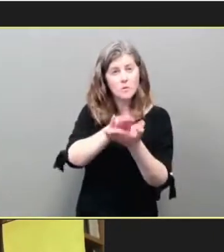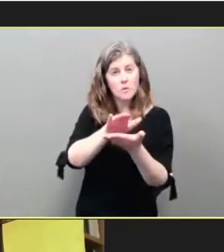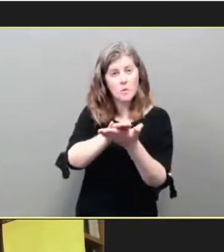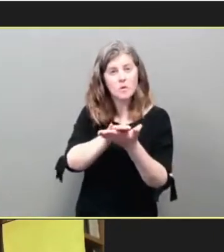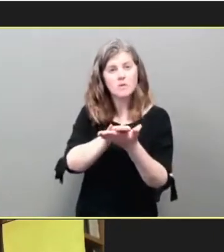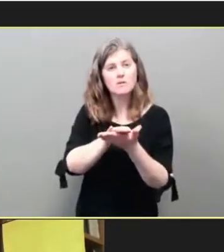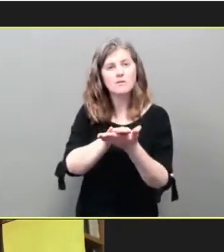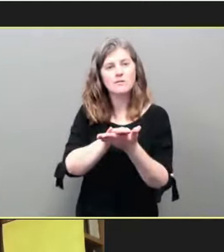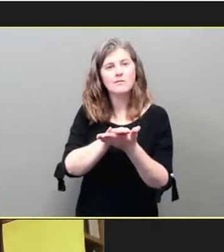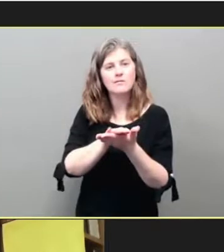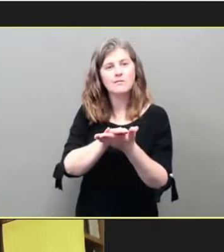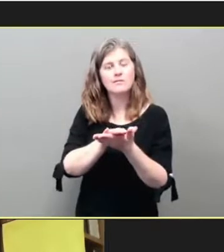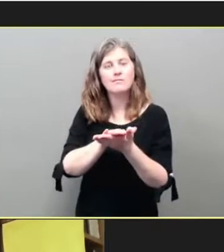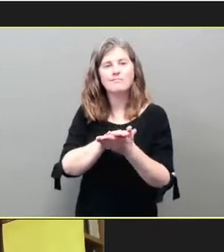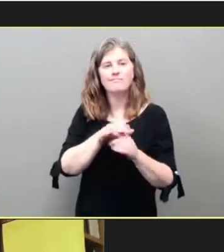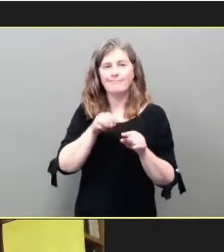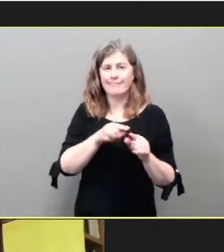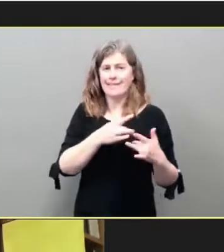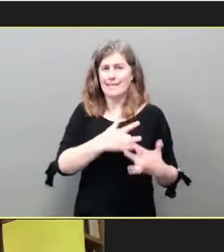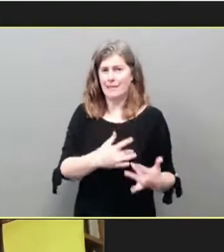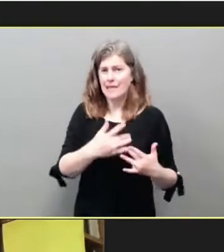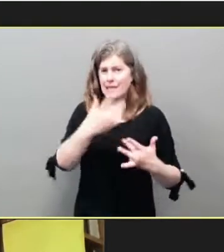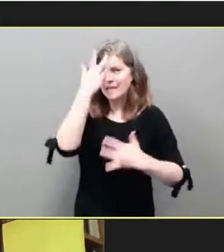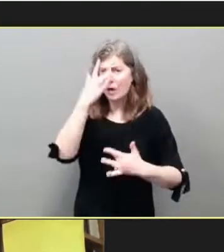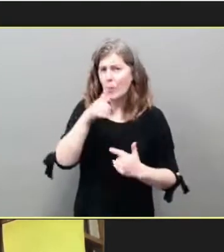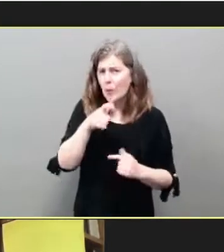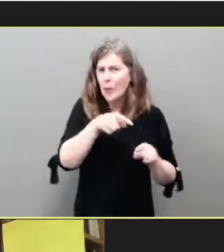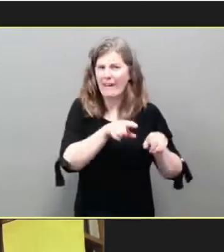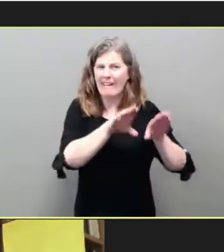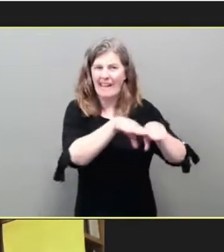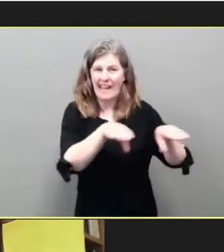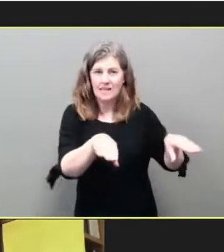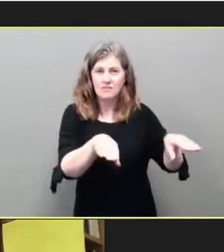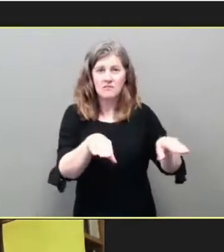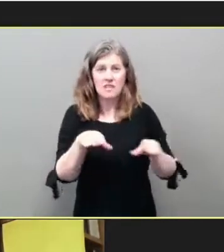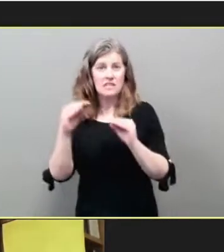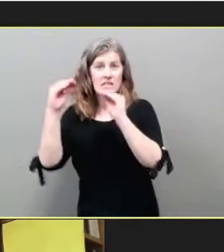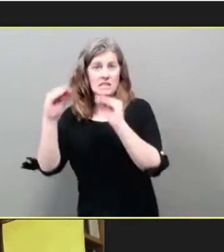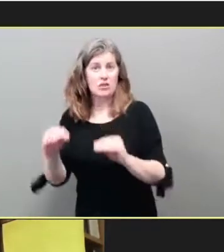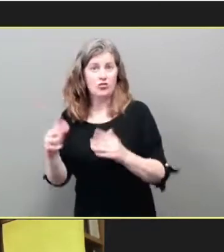infections in kids. The vaccination for teachers was particularly effective,